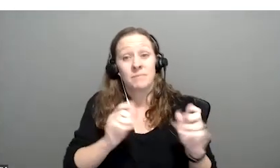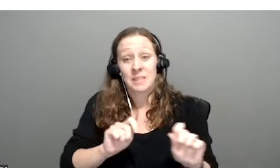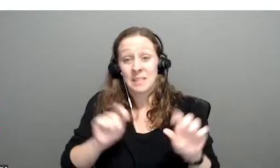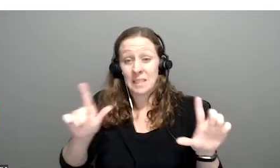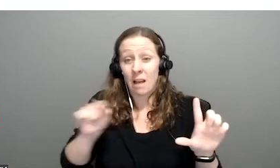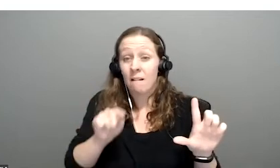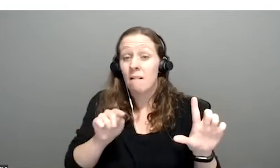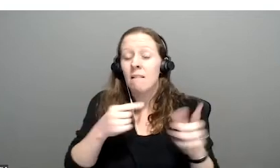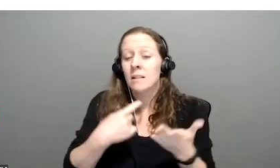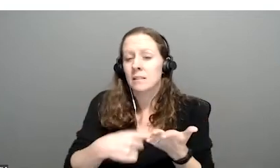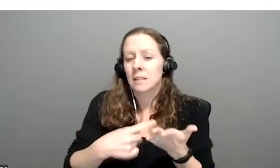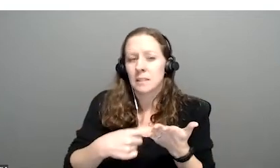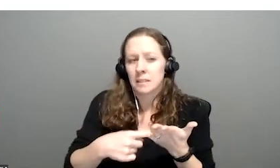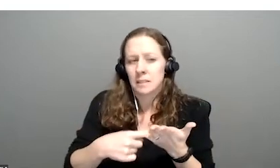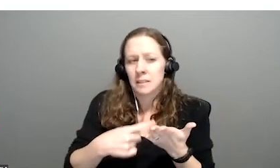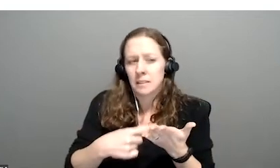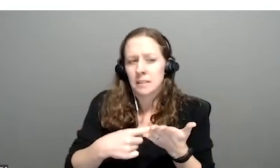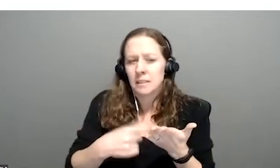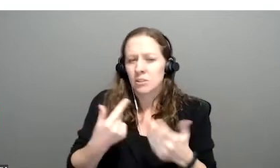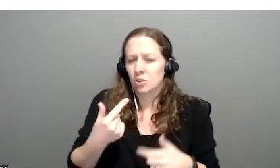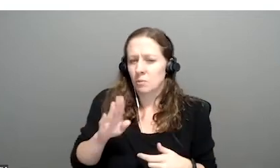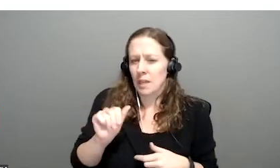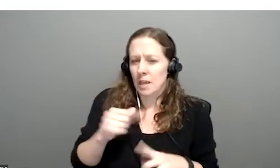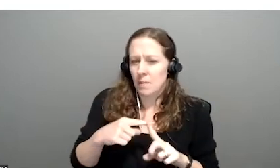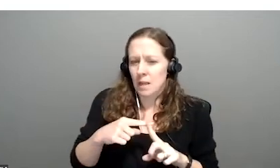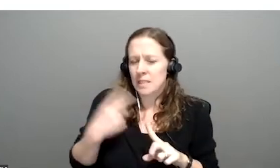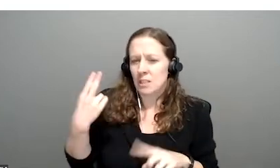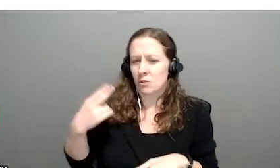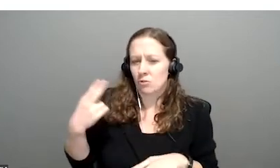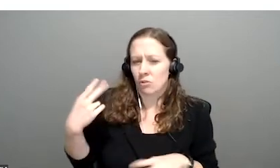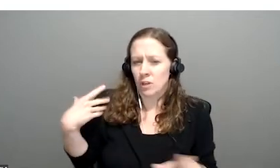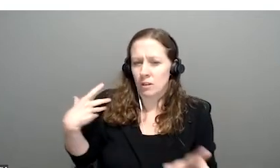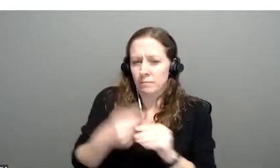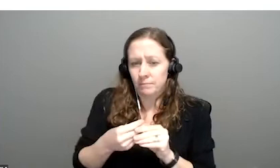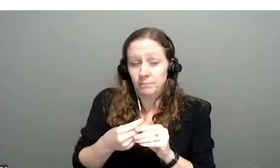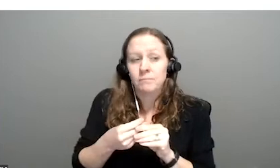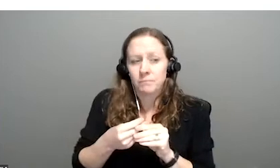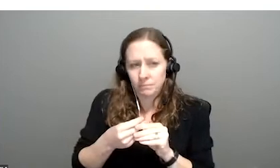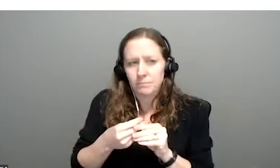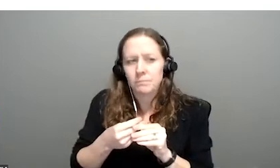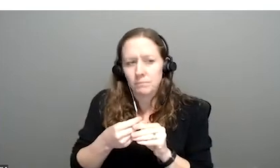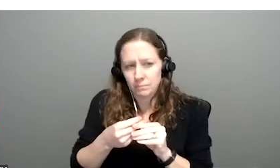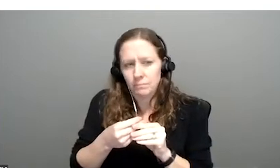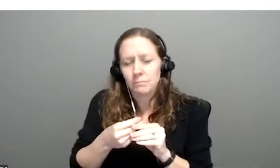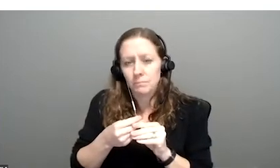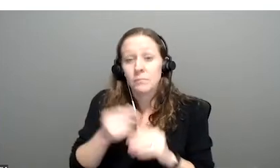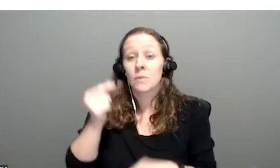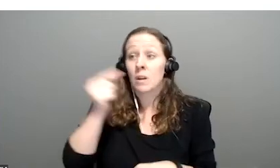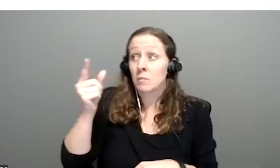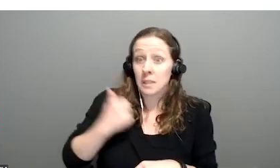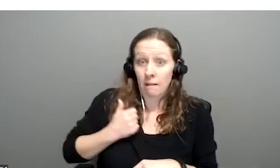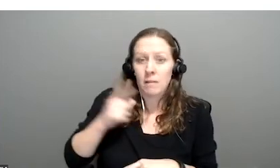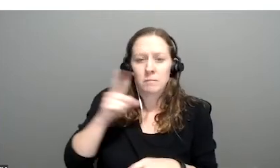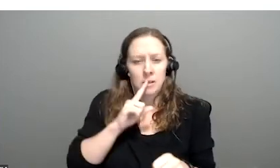GBA+. As mentioned, the government of Canada has been committed to using GBA+ since 1995. However,